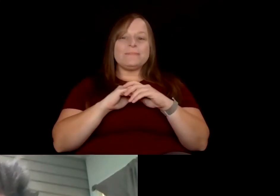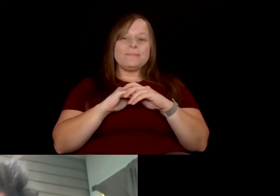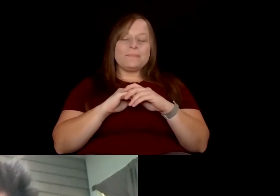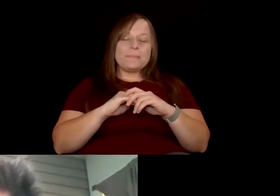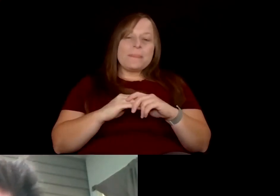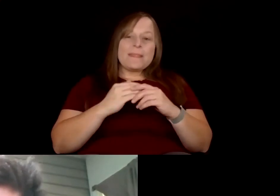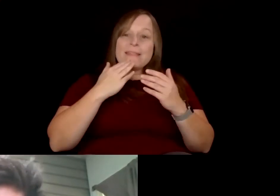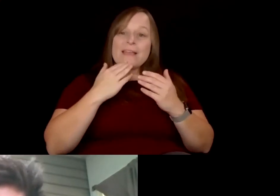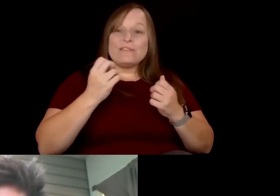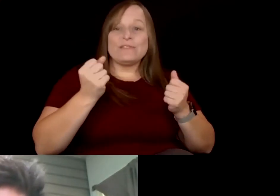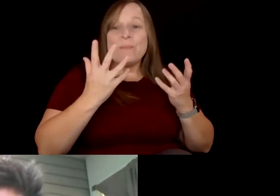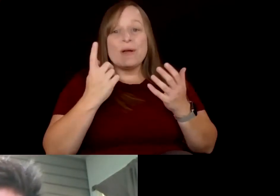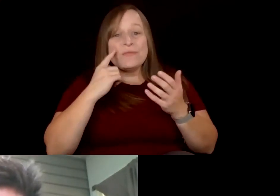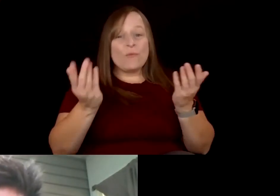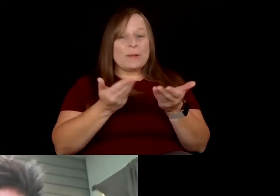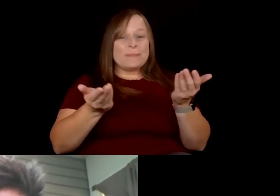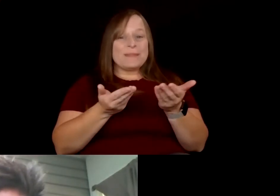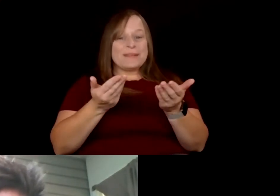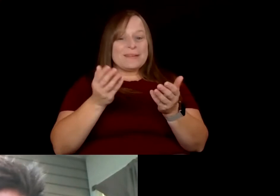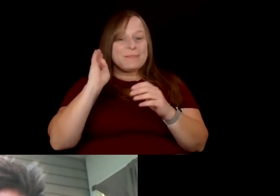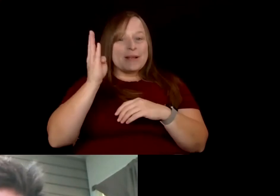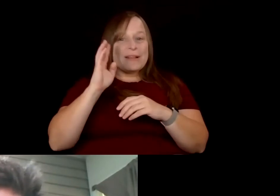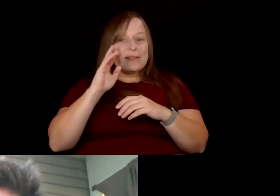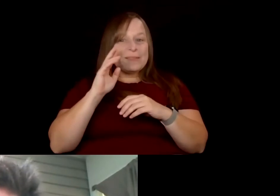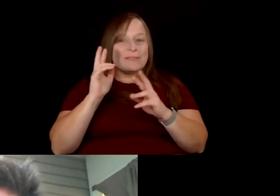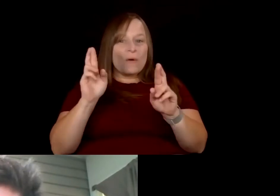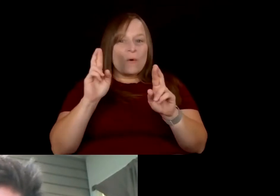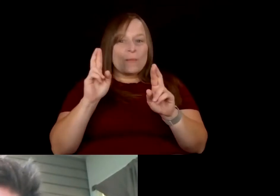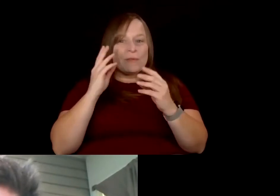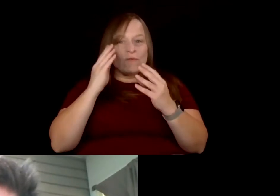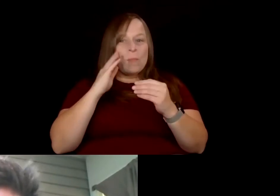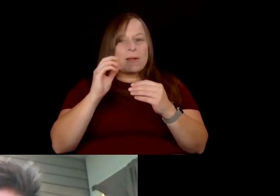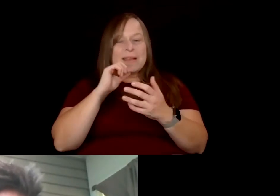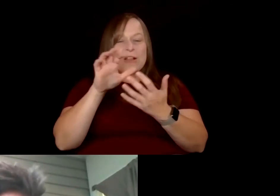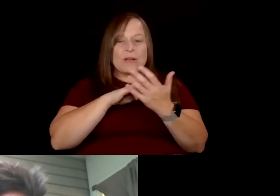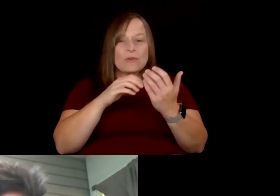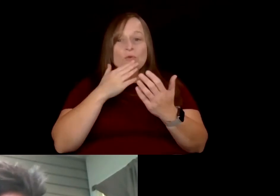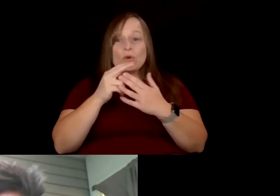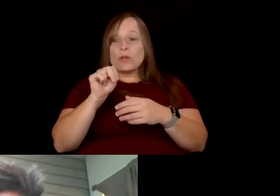Thank you guys so much for sitting through that presentation. I hope it was informative, and not too confusing. The good news is if it was confusing,